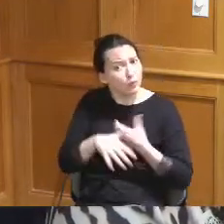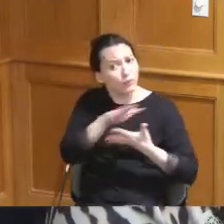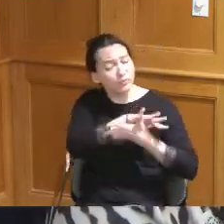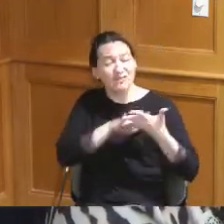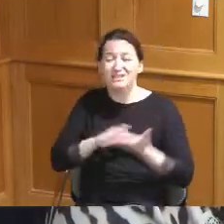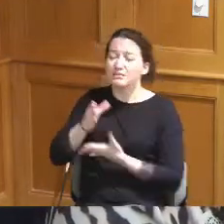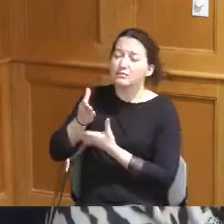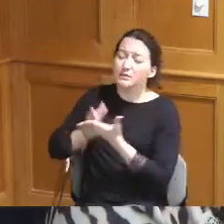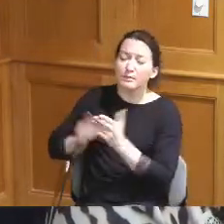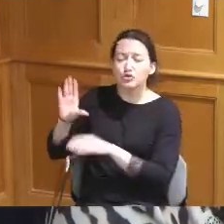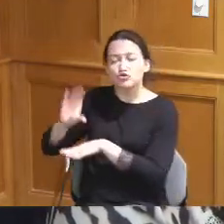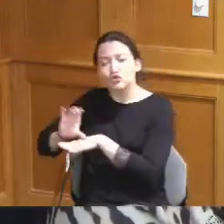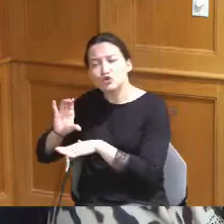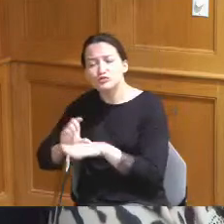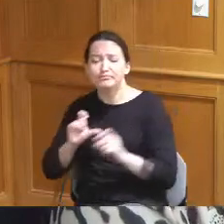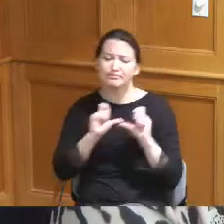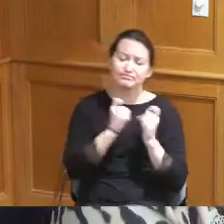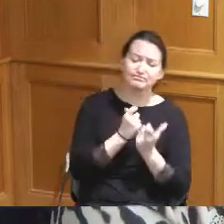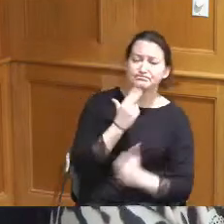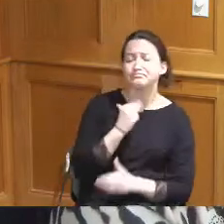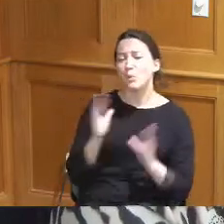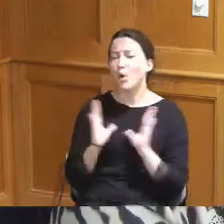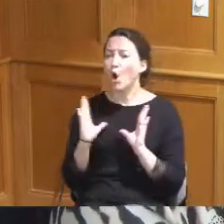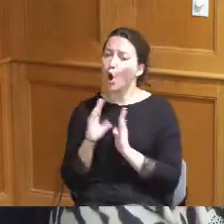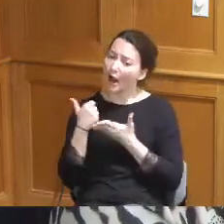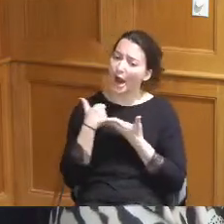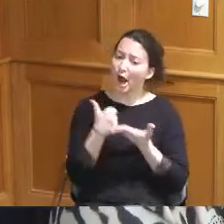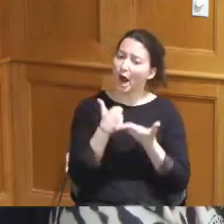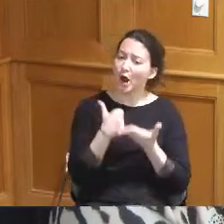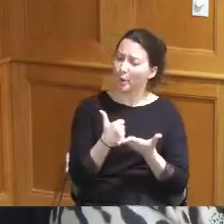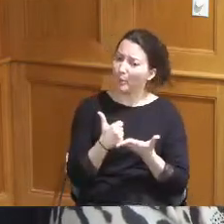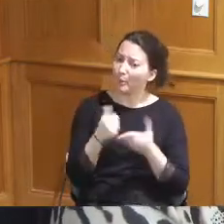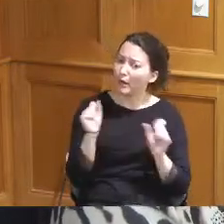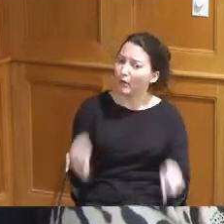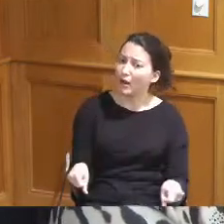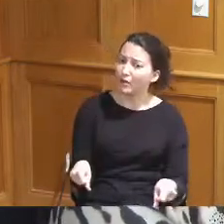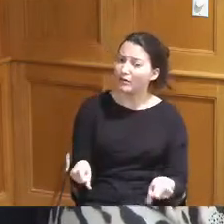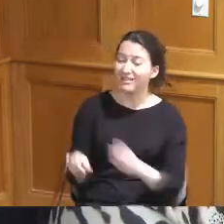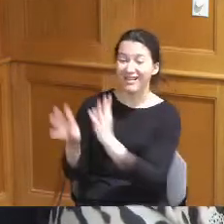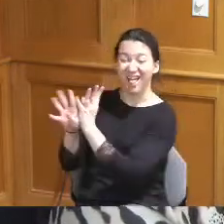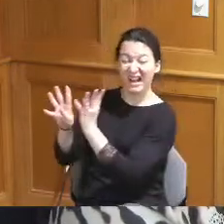Churches or agencies in this area area that could help out and cut those lines down